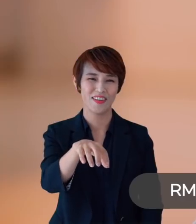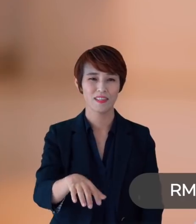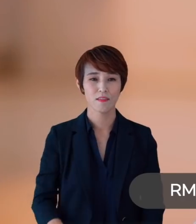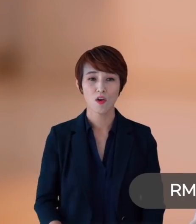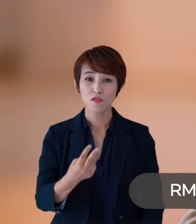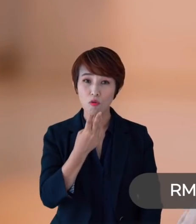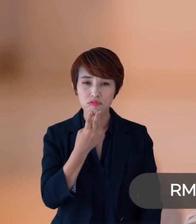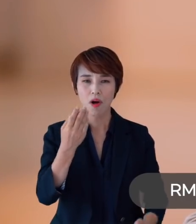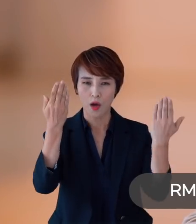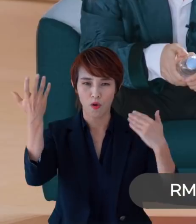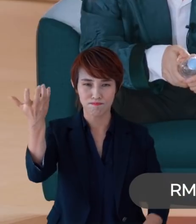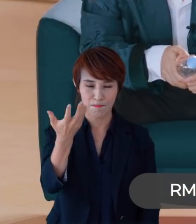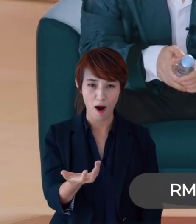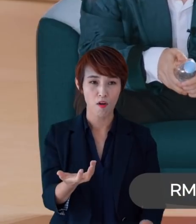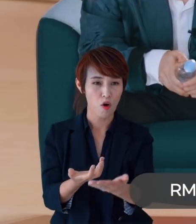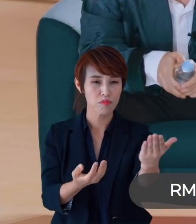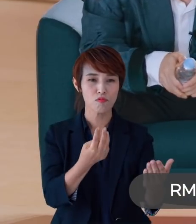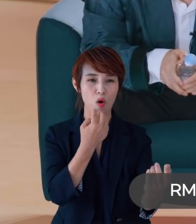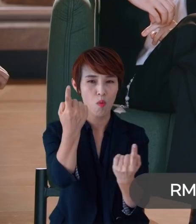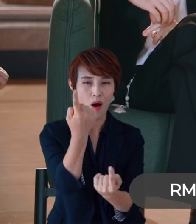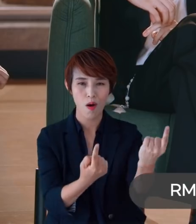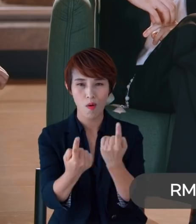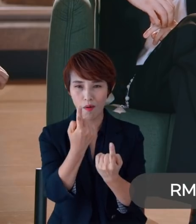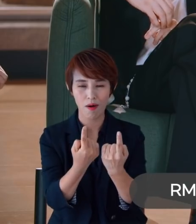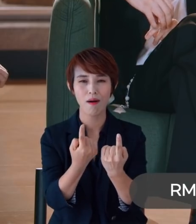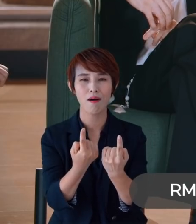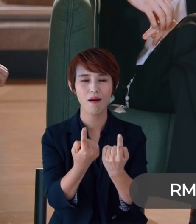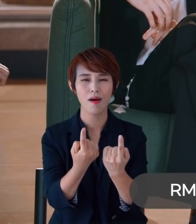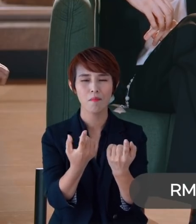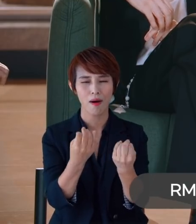I transferred to Seoul, and the rest of you found your way here, as well. A lot of things have changed since then.